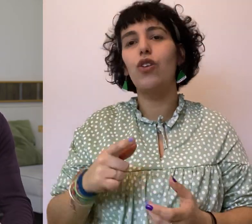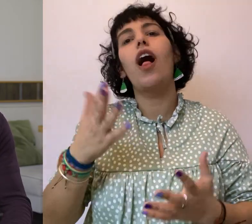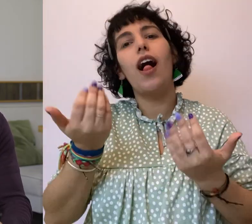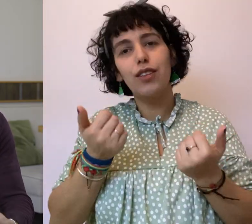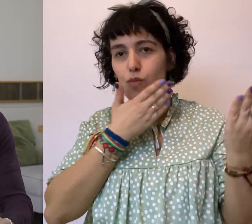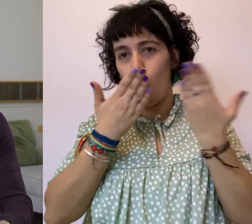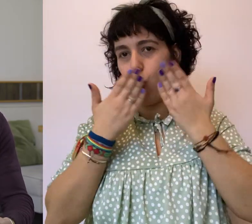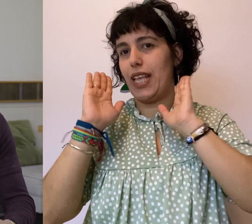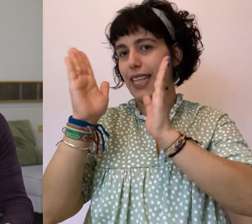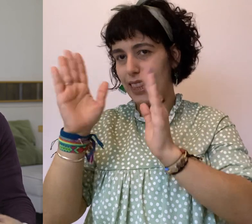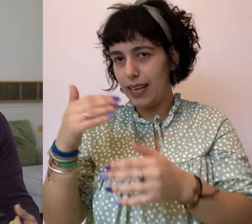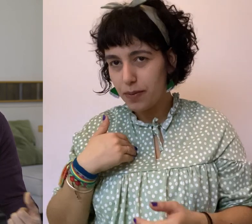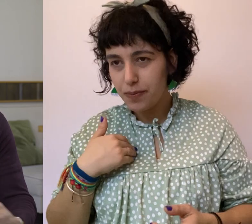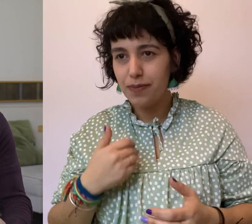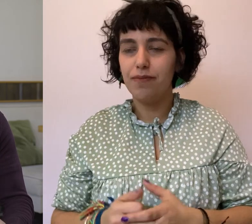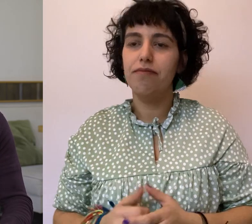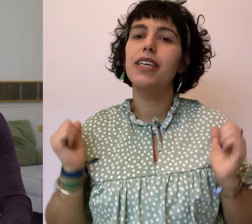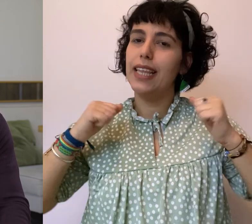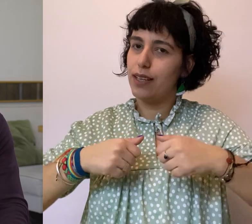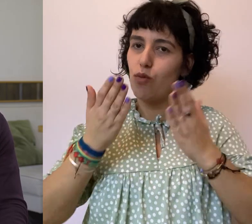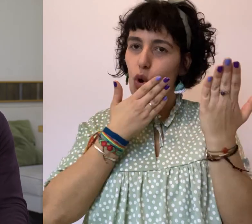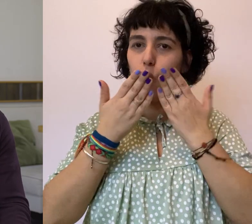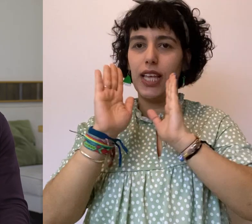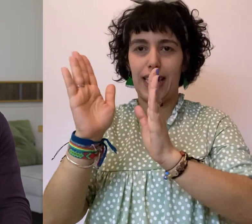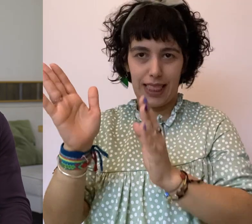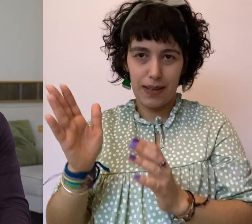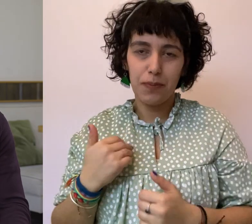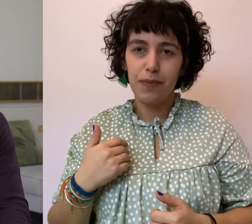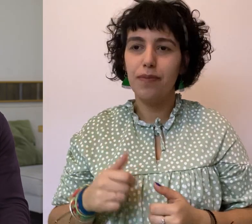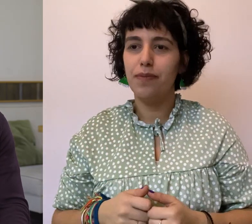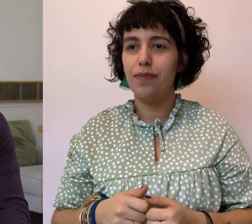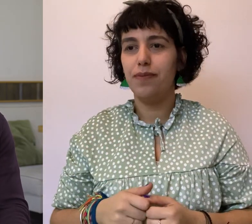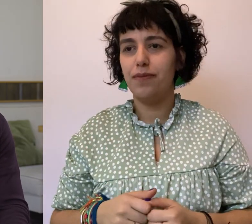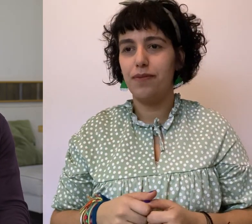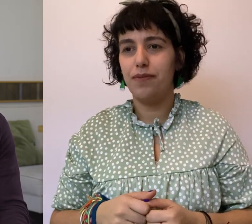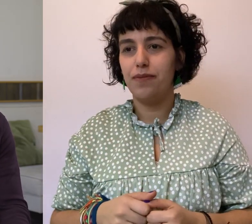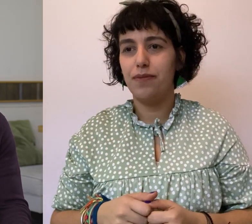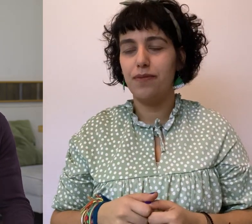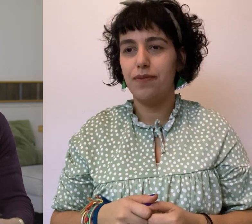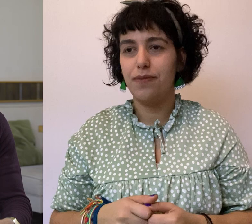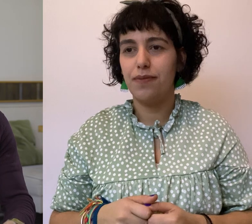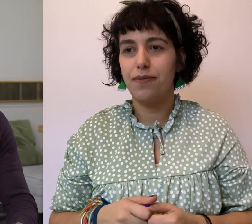and so on, eagerly picked it up and went to school. I wore it like this and